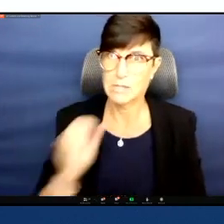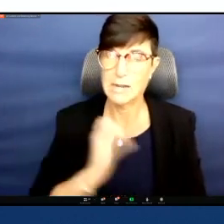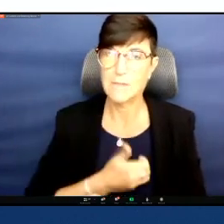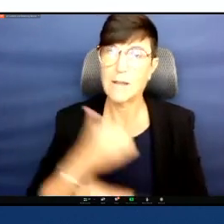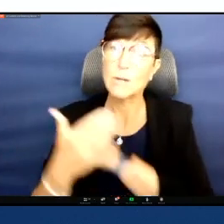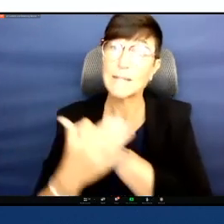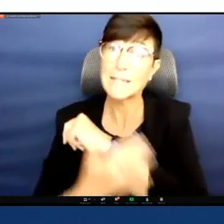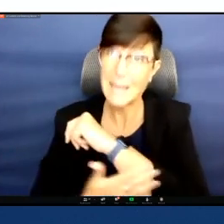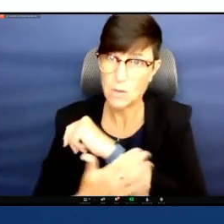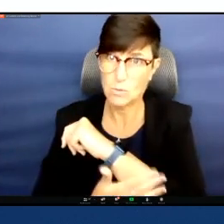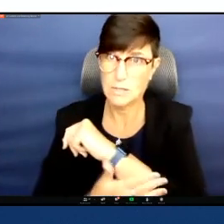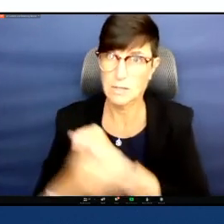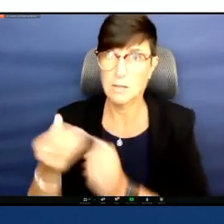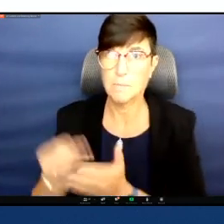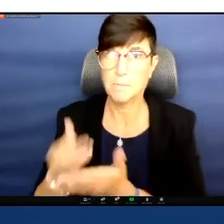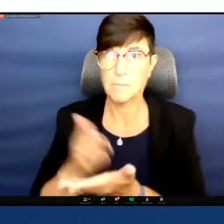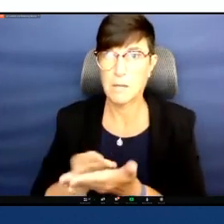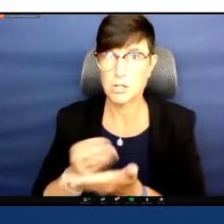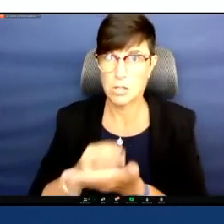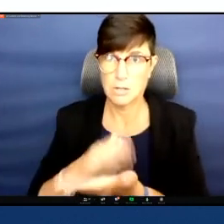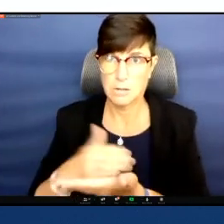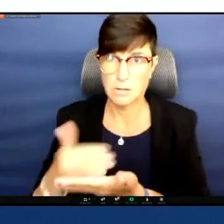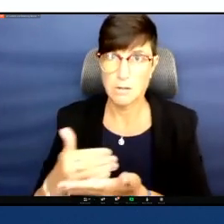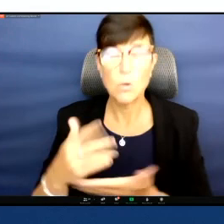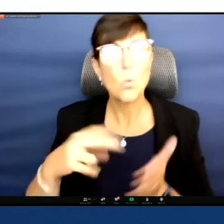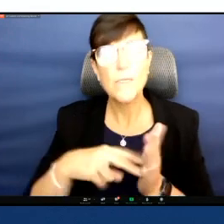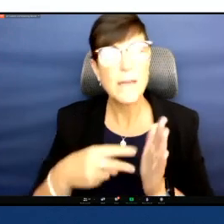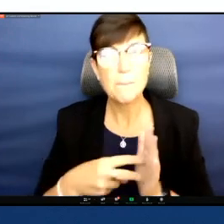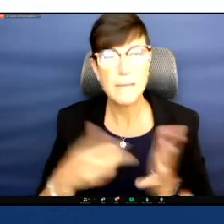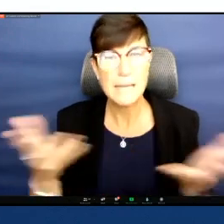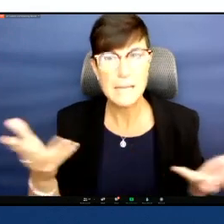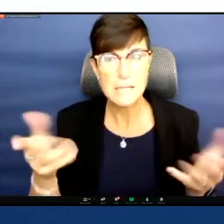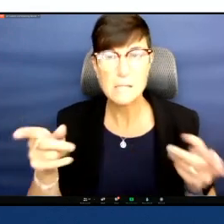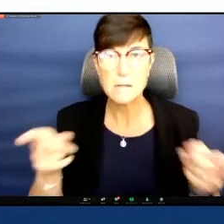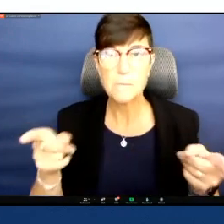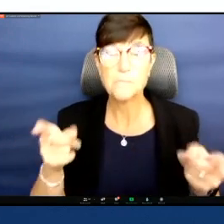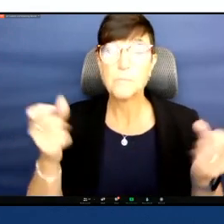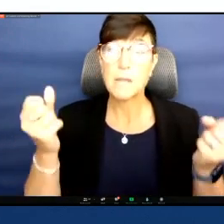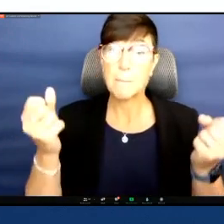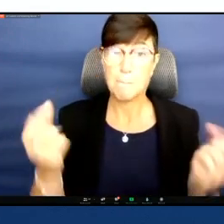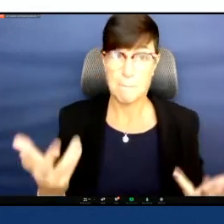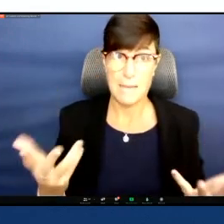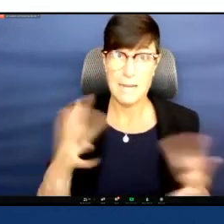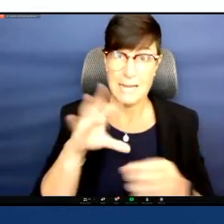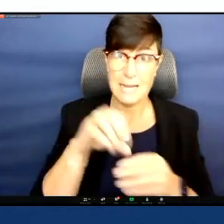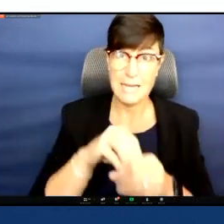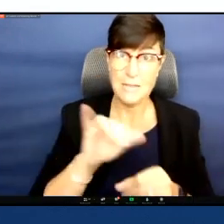that many of the programs that are budgeted in this functional area are budgeted in special revenue